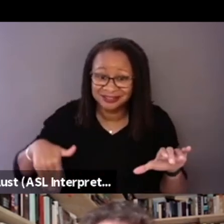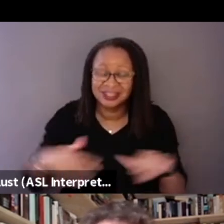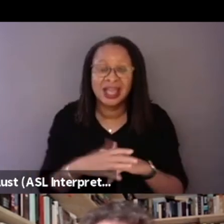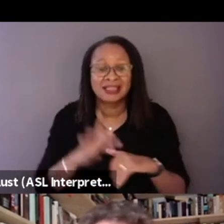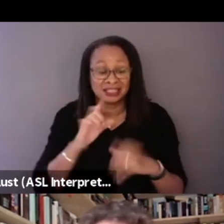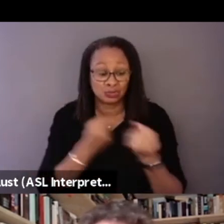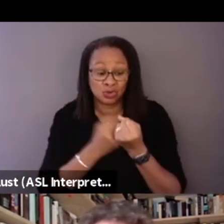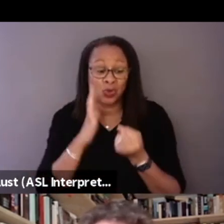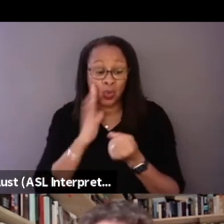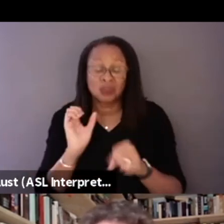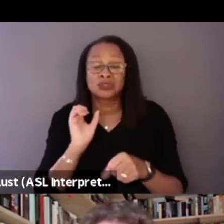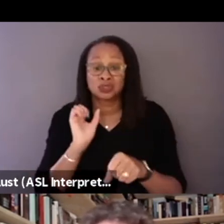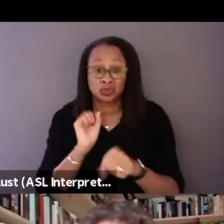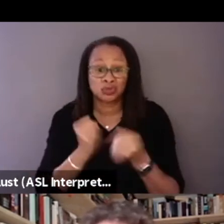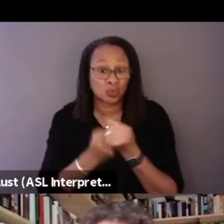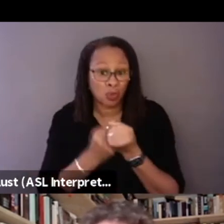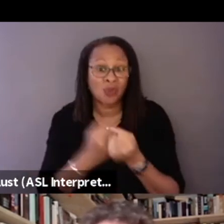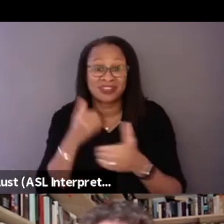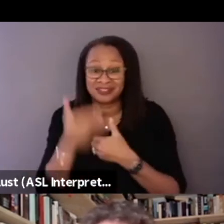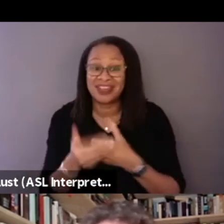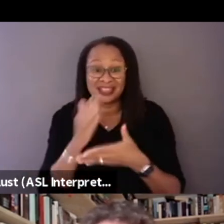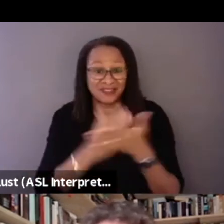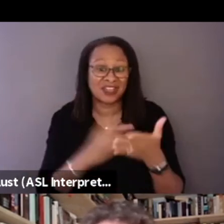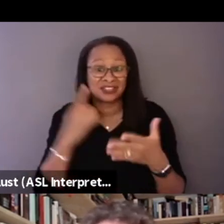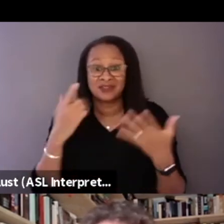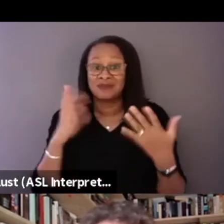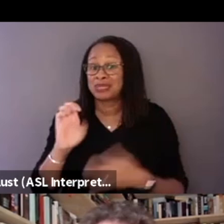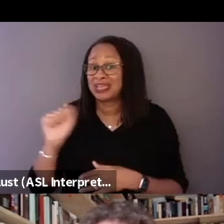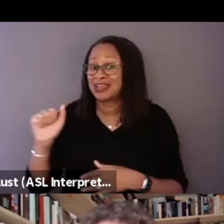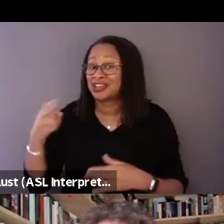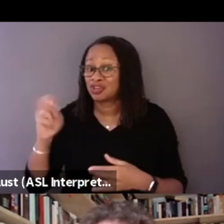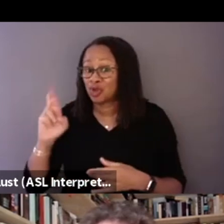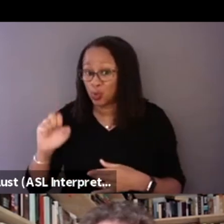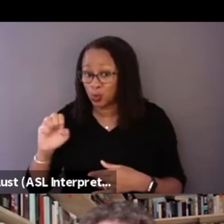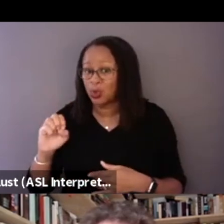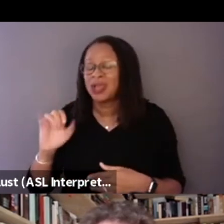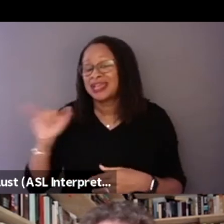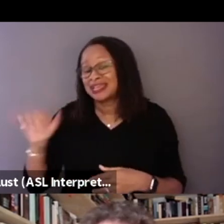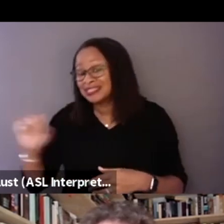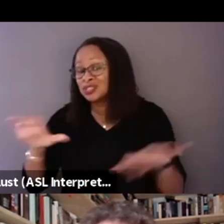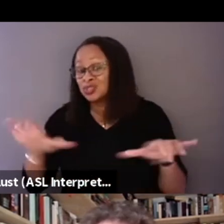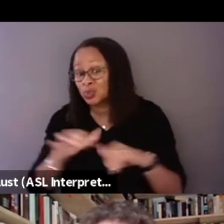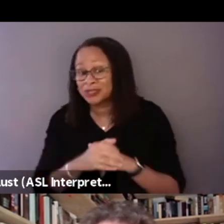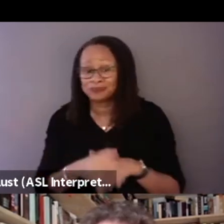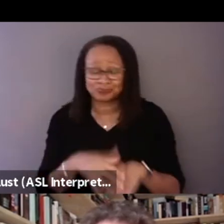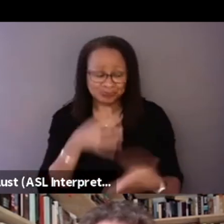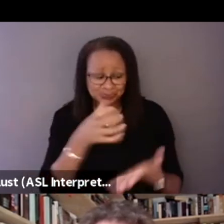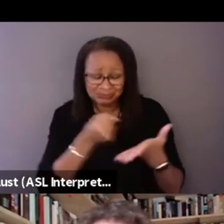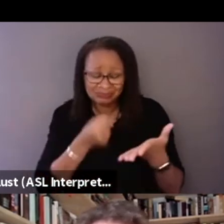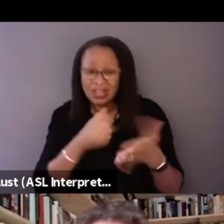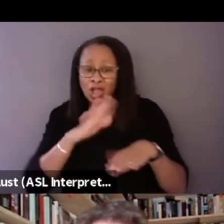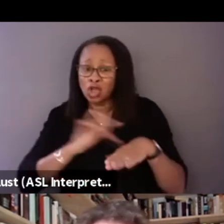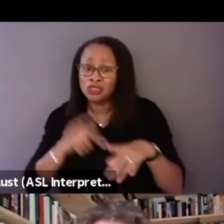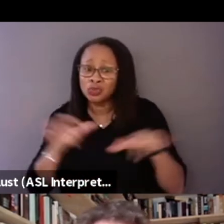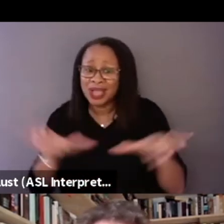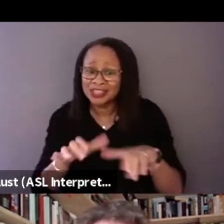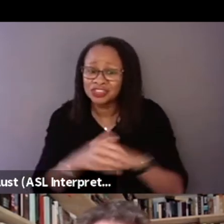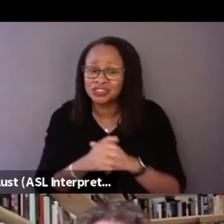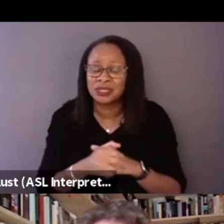that next phase of what Be a Hero is doing. And so if there's something as a takeaway, there's a call to action. It's become part of your democracy,